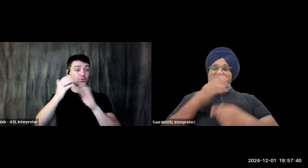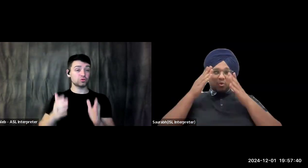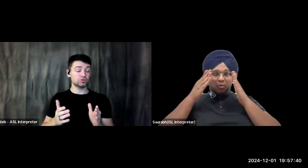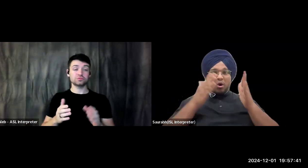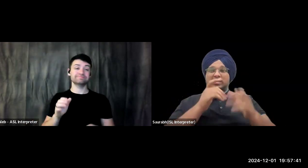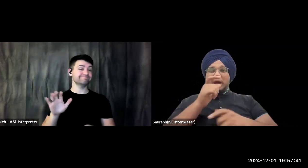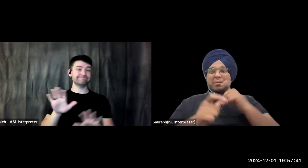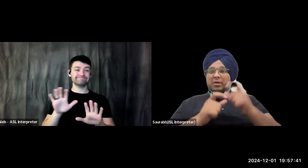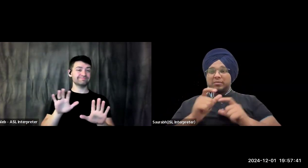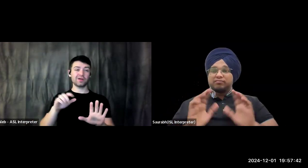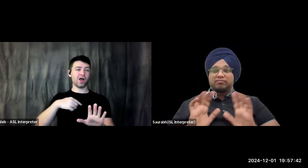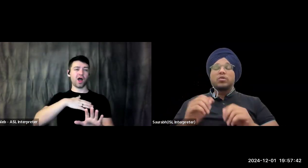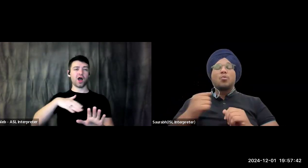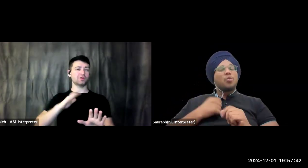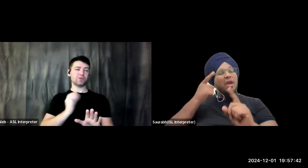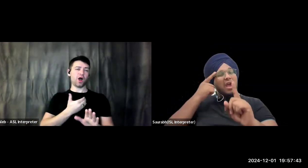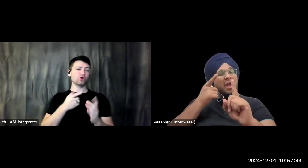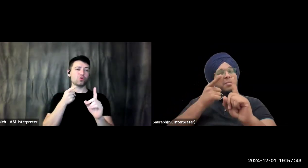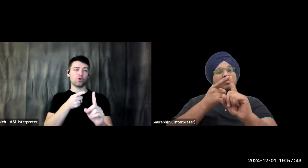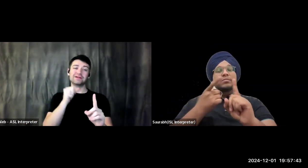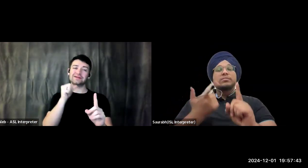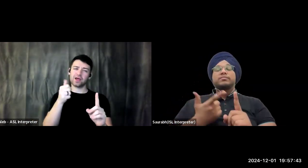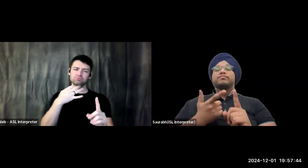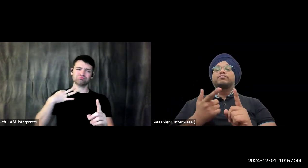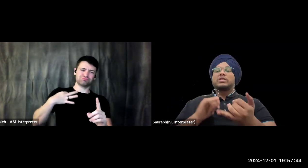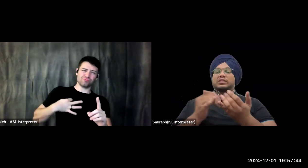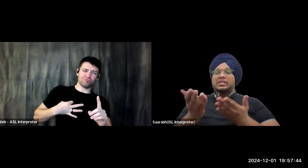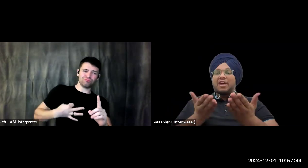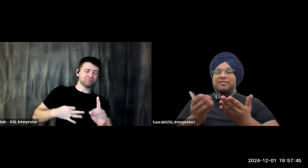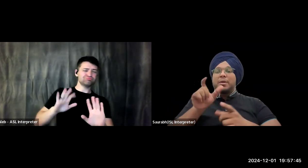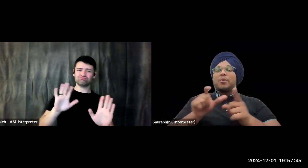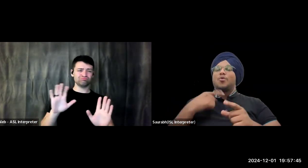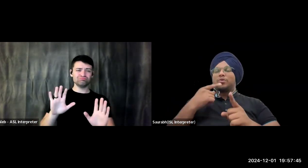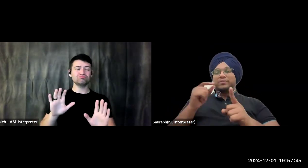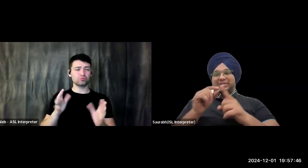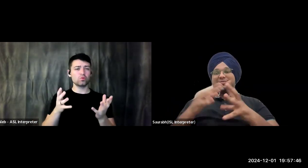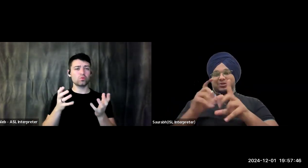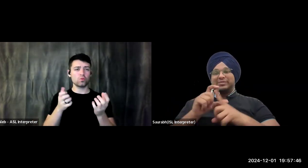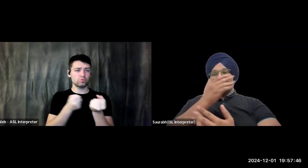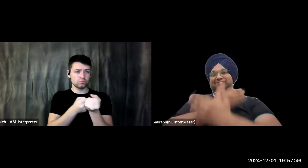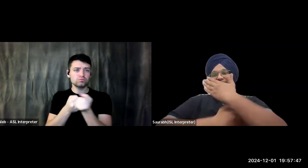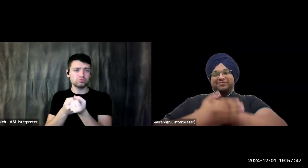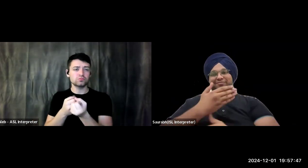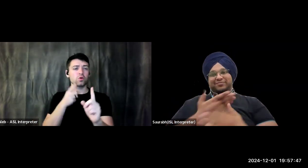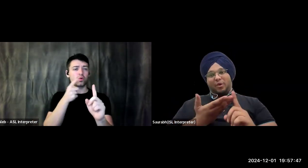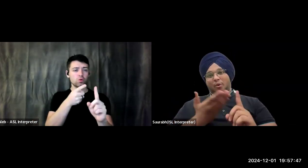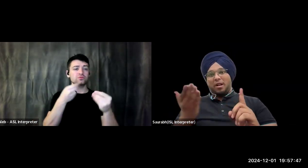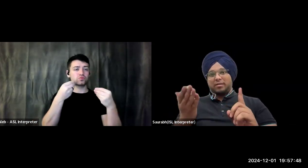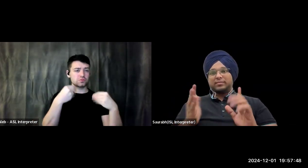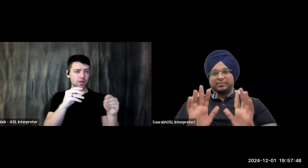Our aim is to serve people with disabilities.